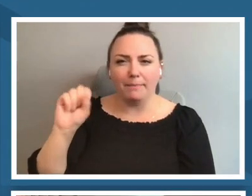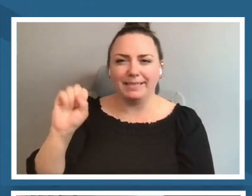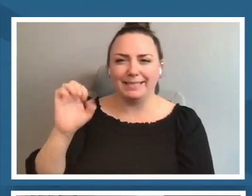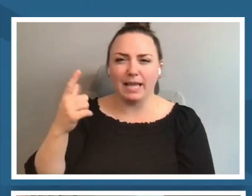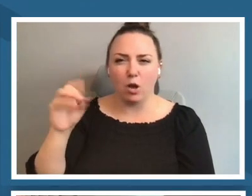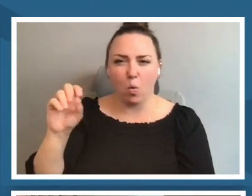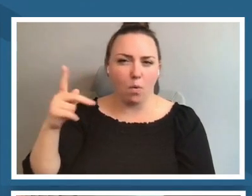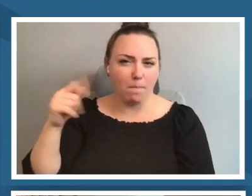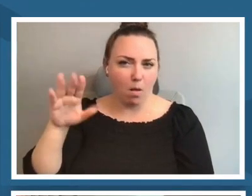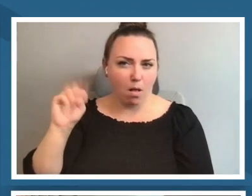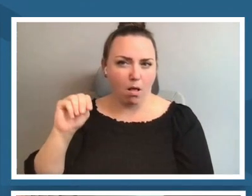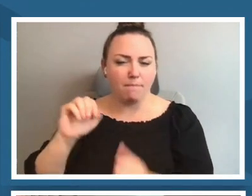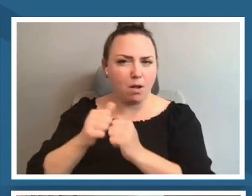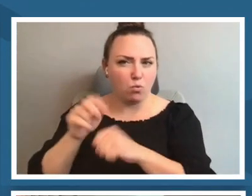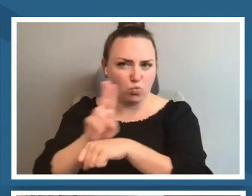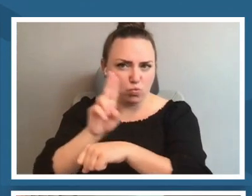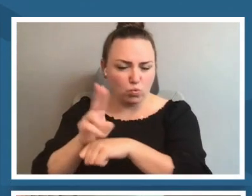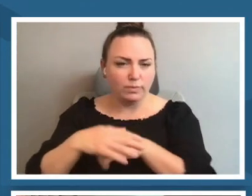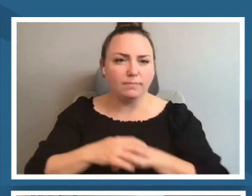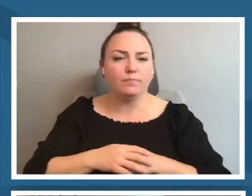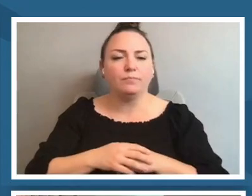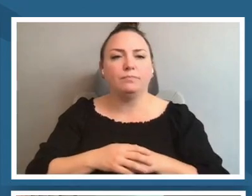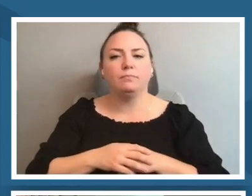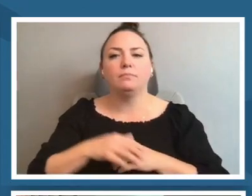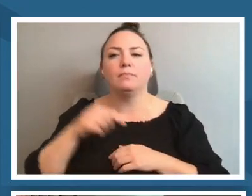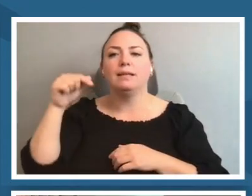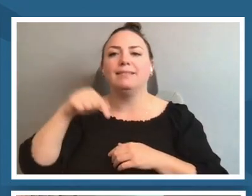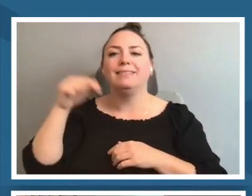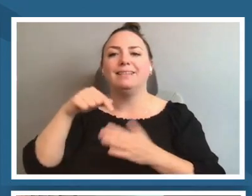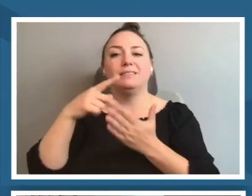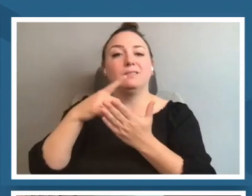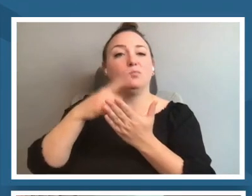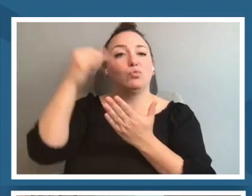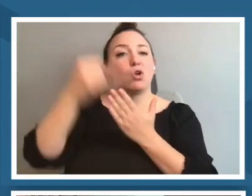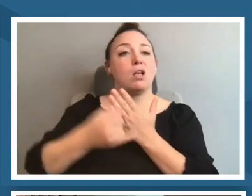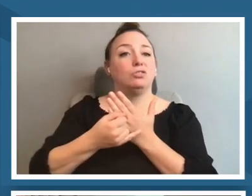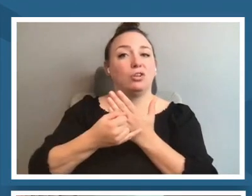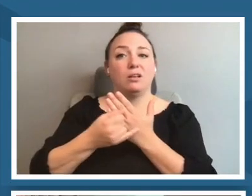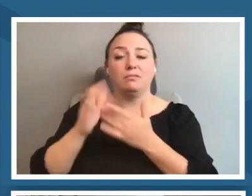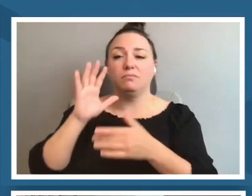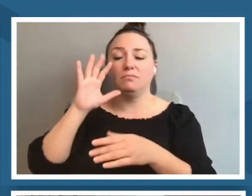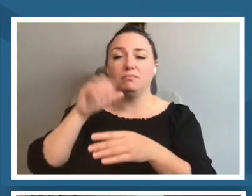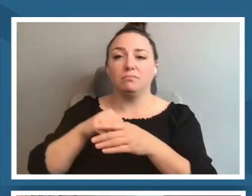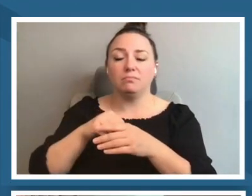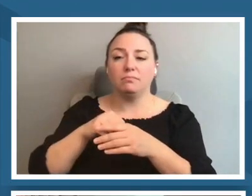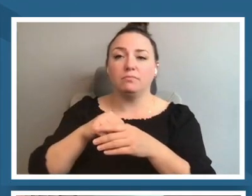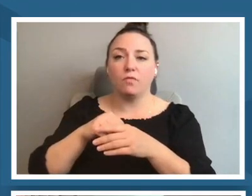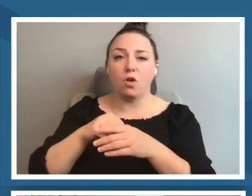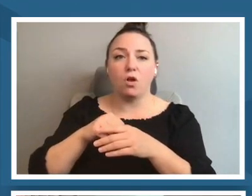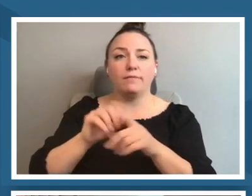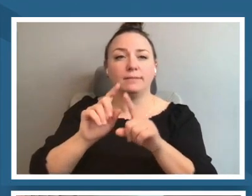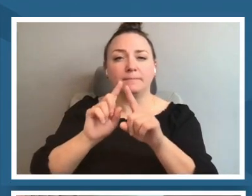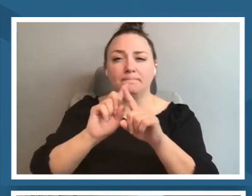that this project also involves a series of a chance to hone